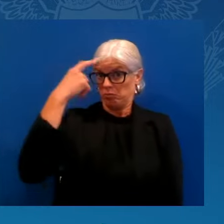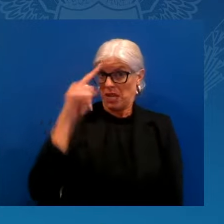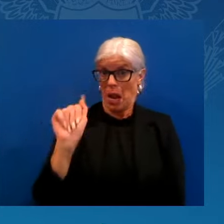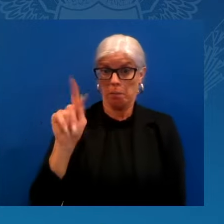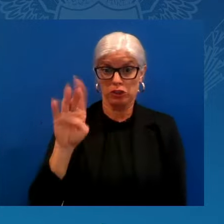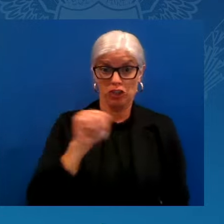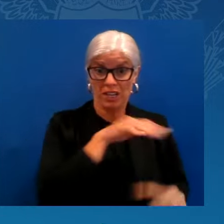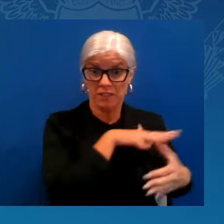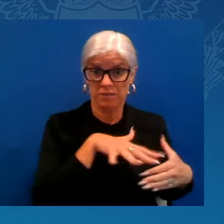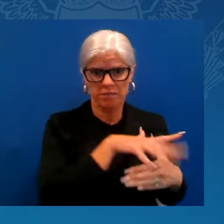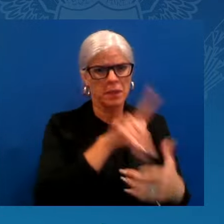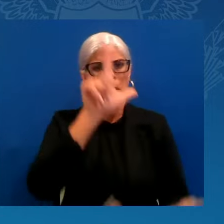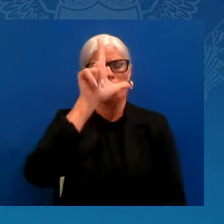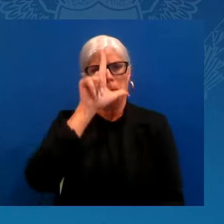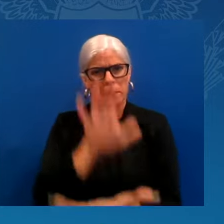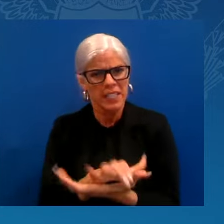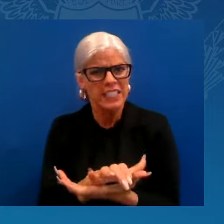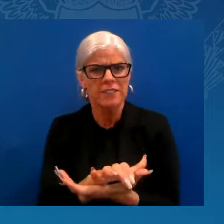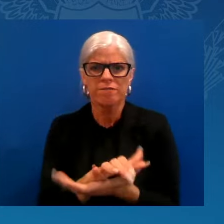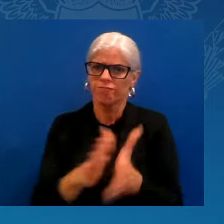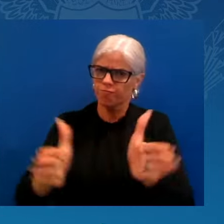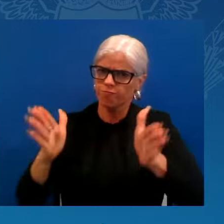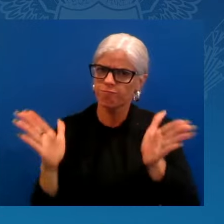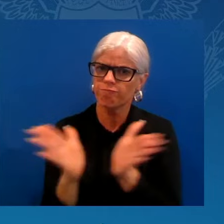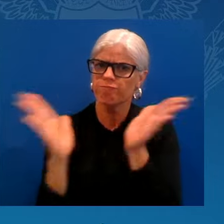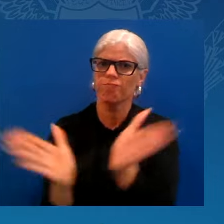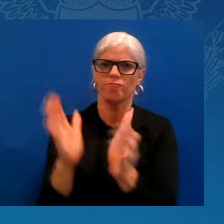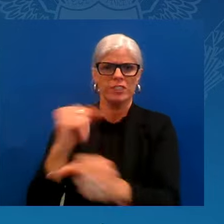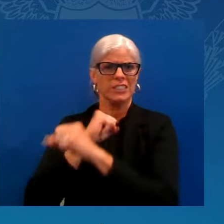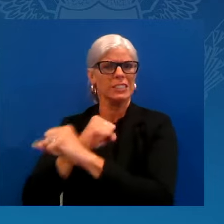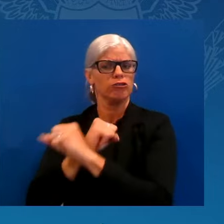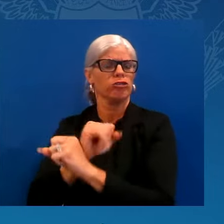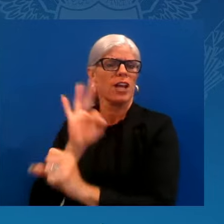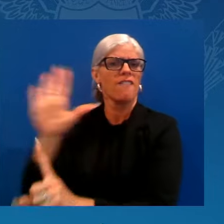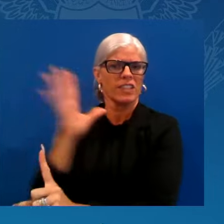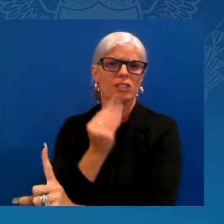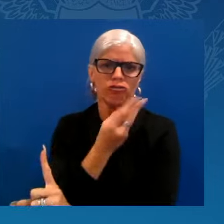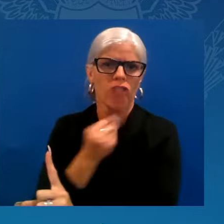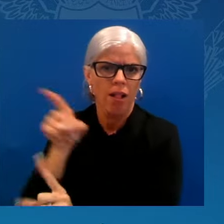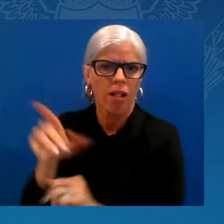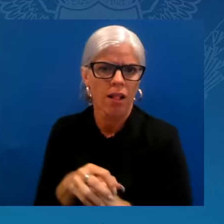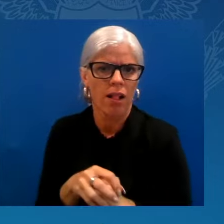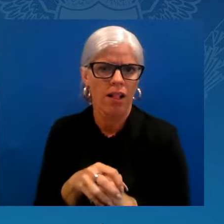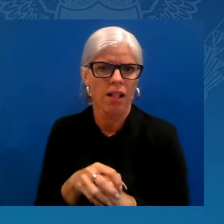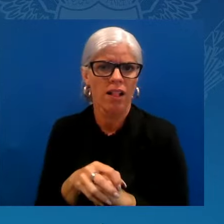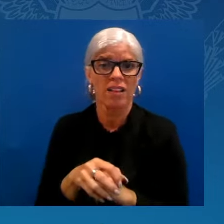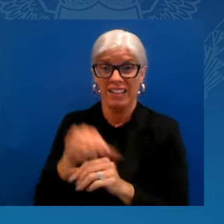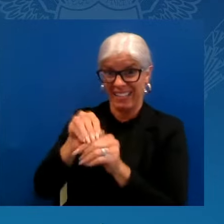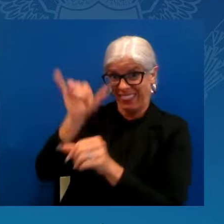the region and the United States, we must continue to create a more integrated